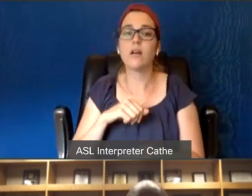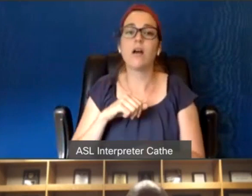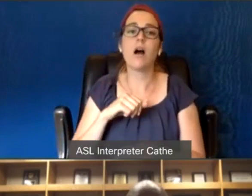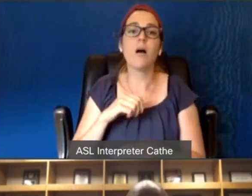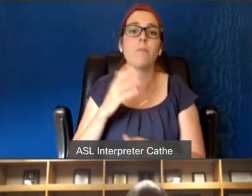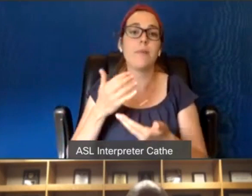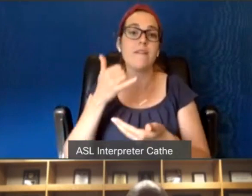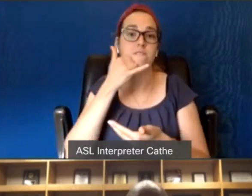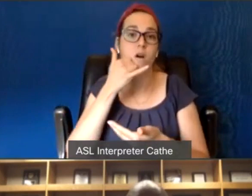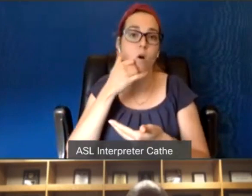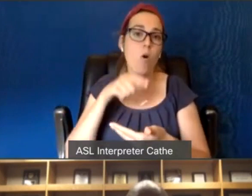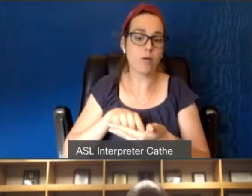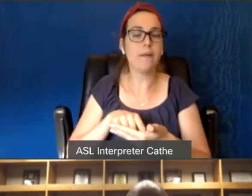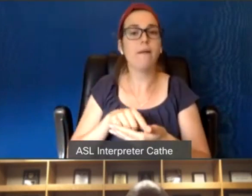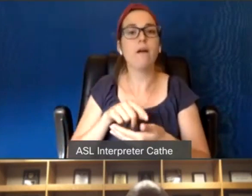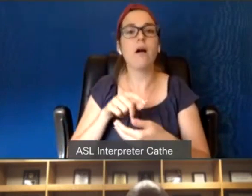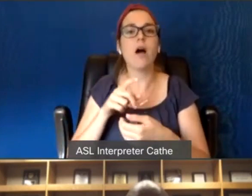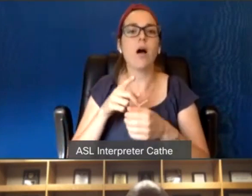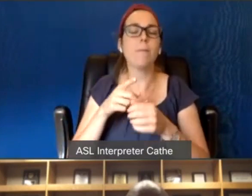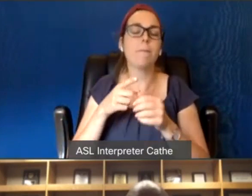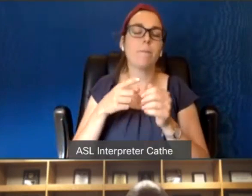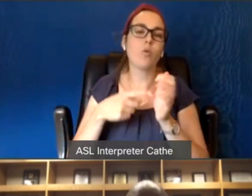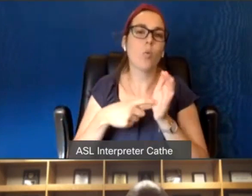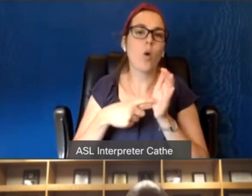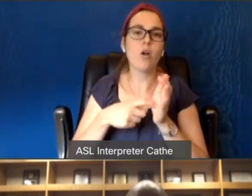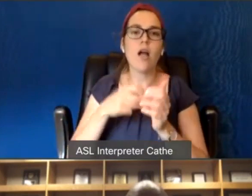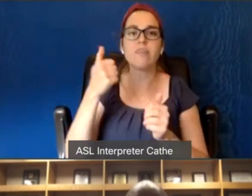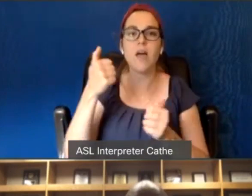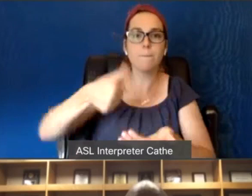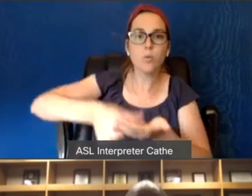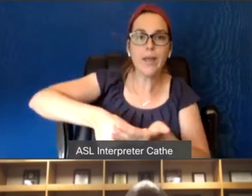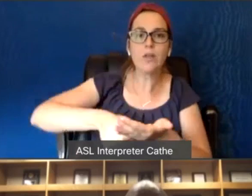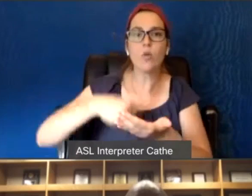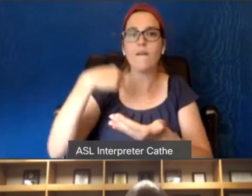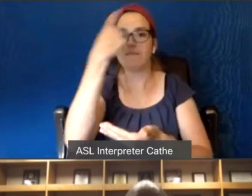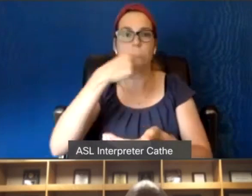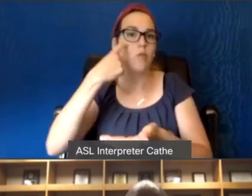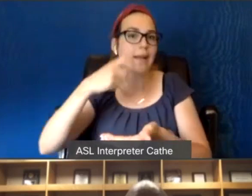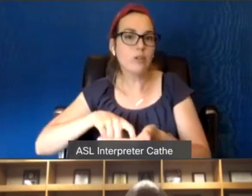recognition contact their probation officer or their probation officer contacts them or the treating provider